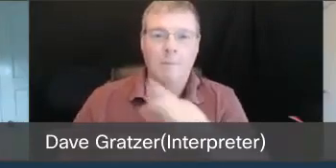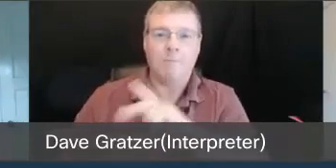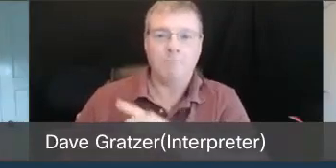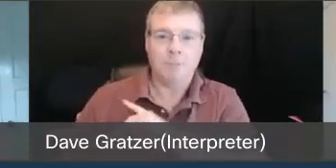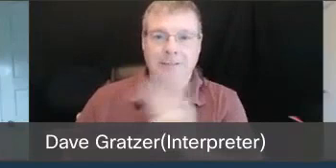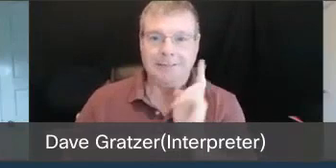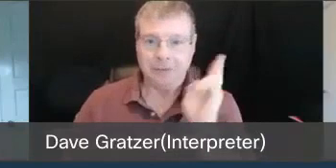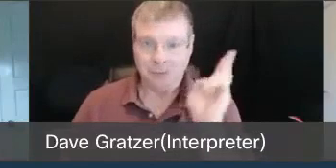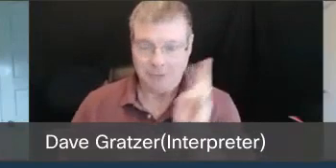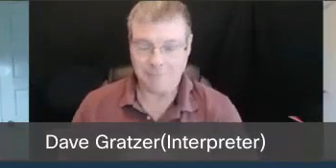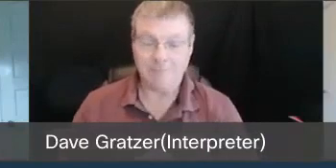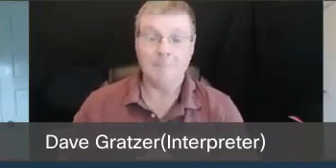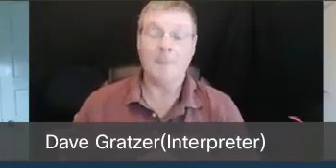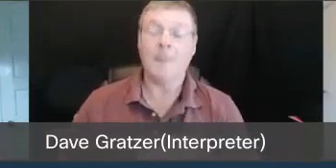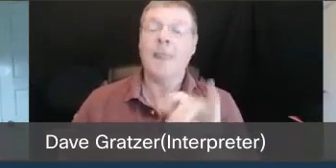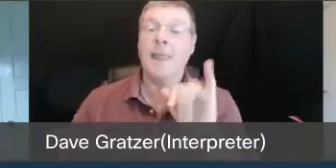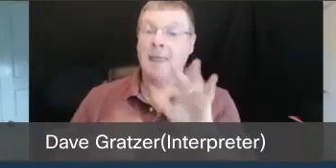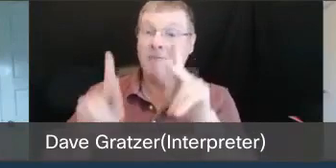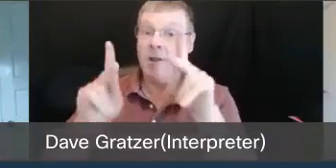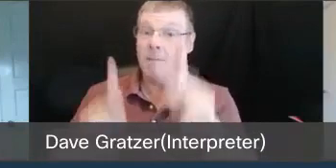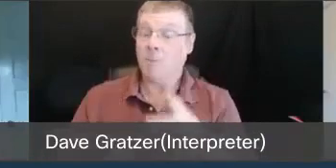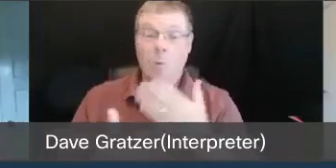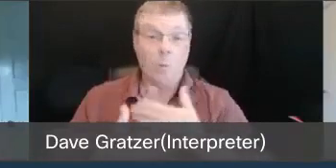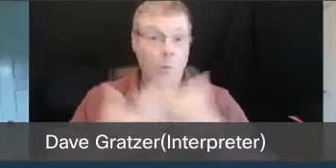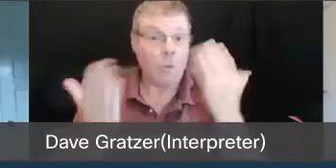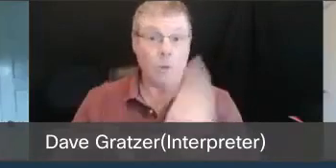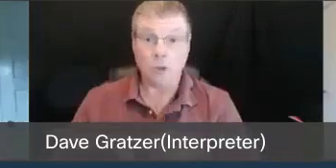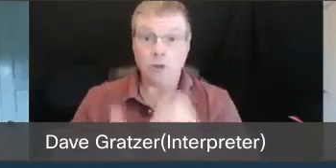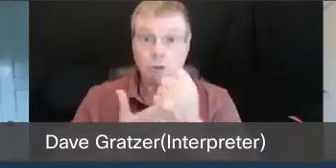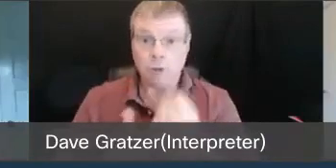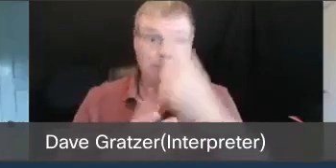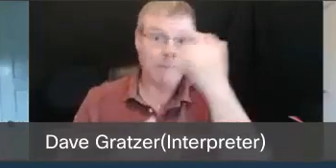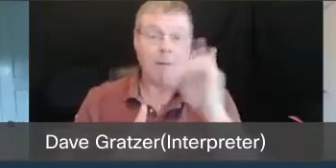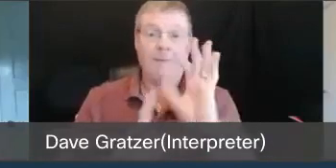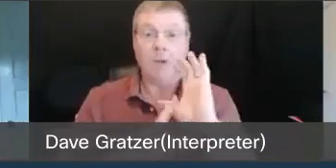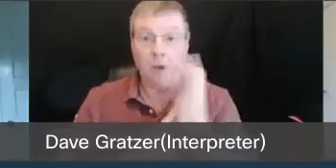If an applicant lacks treatment history due to cultural or access barriers,